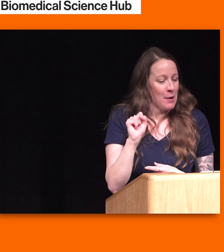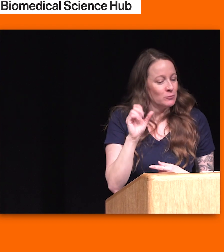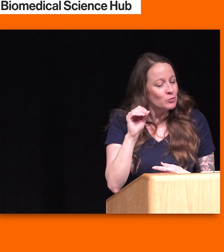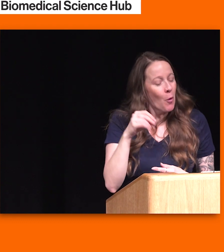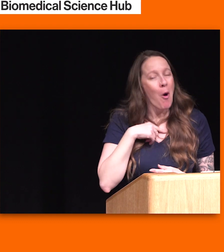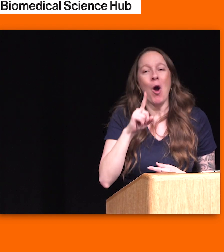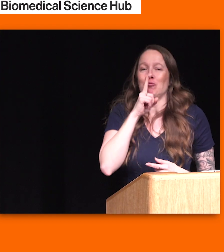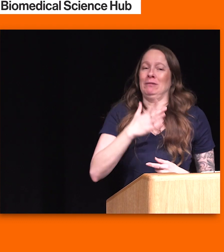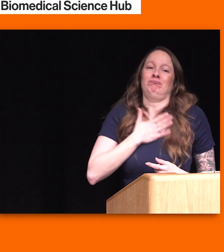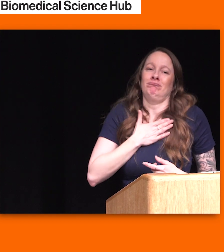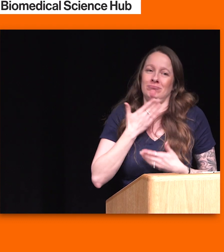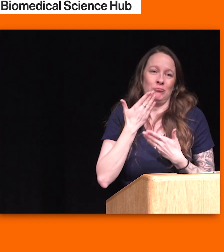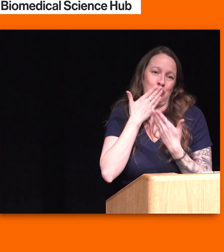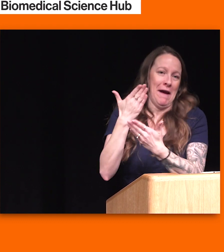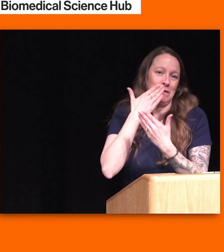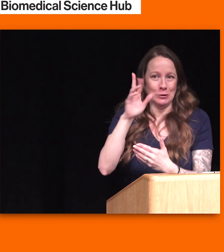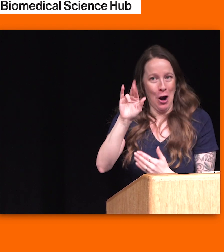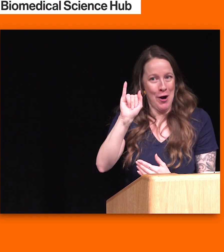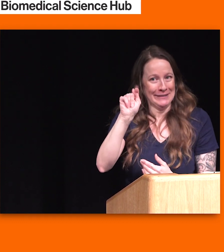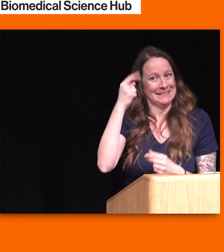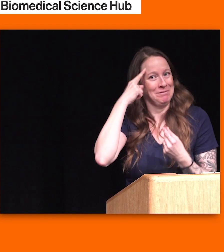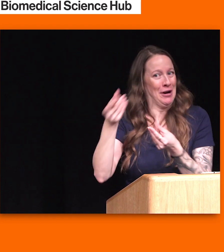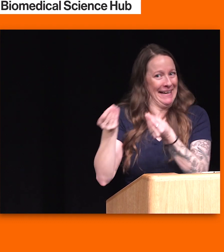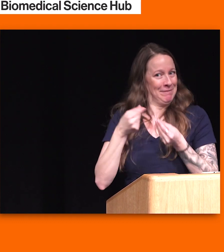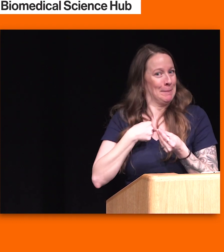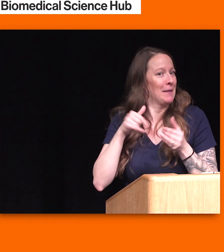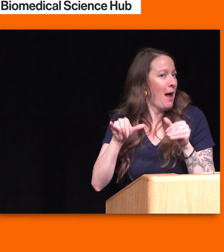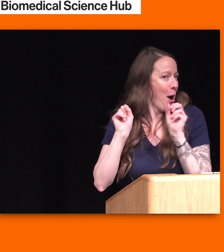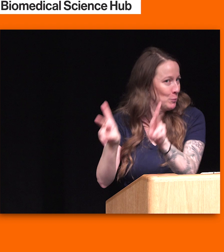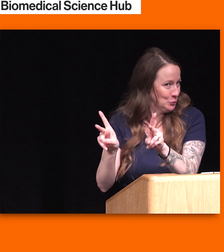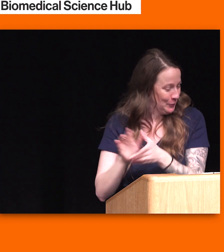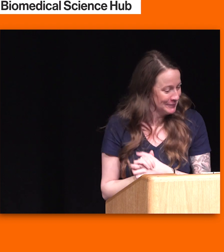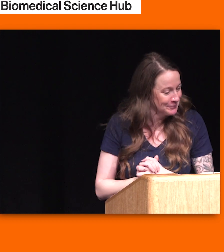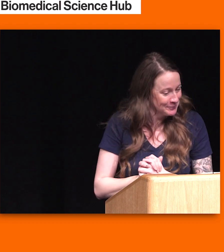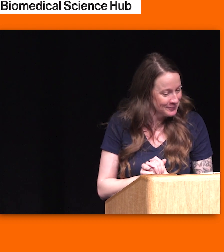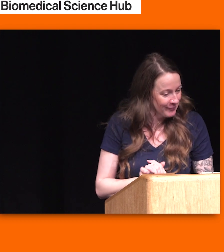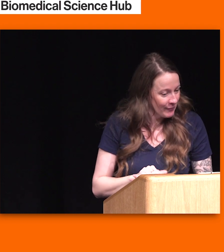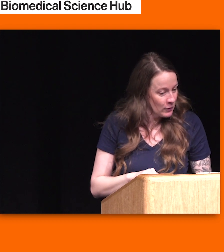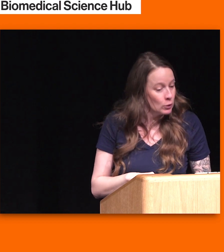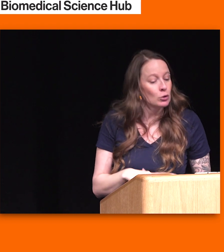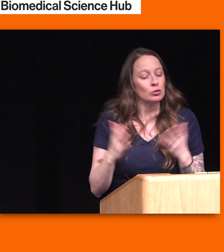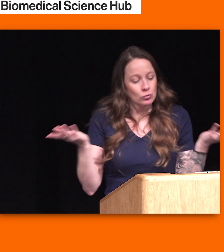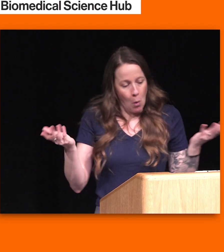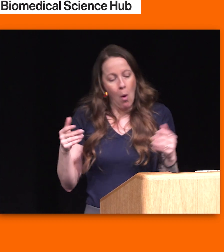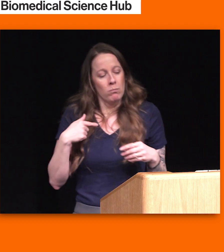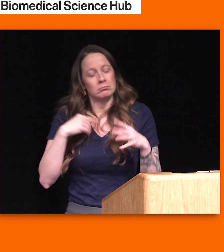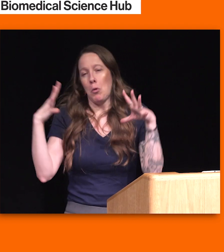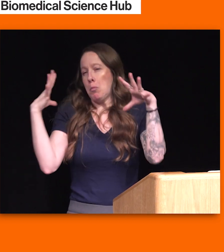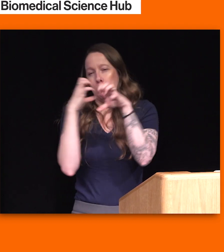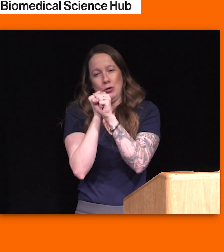I was not the only Deaf person in the world. And I was very--I'm very grateful to RIT for giving me